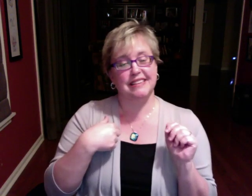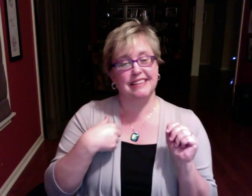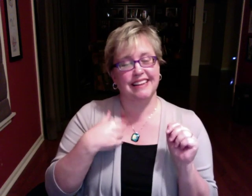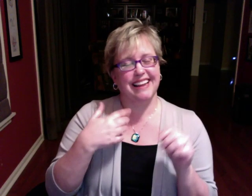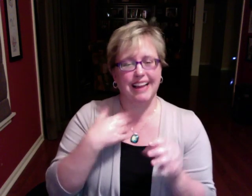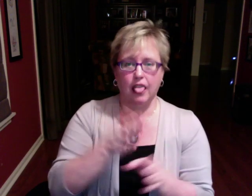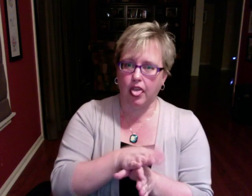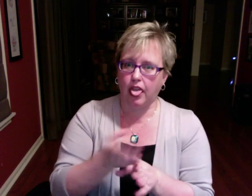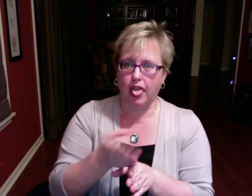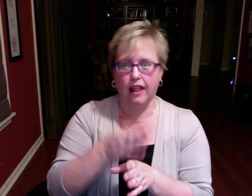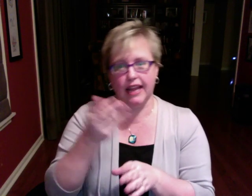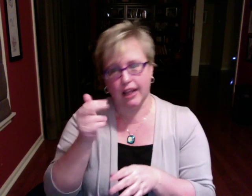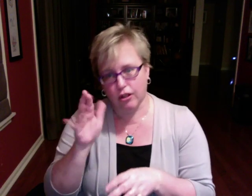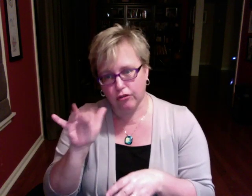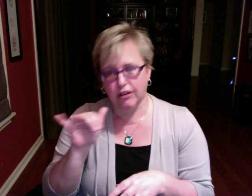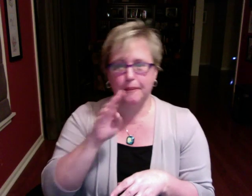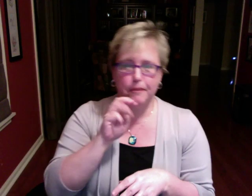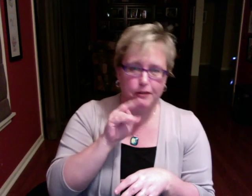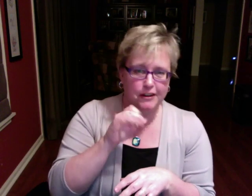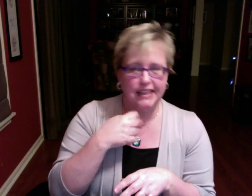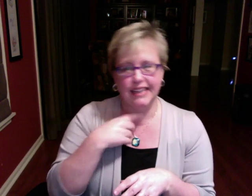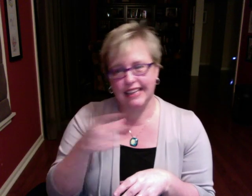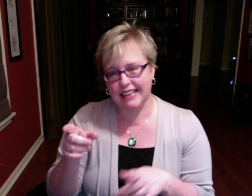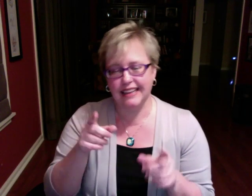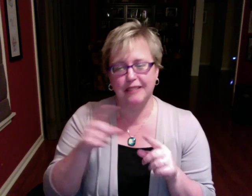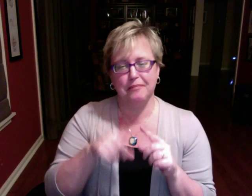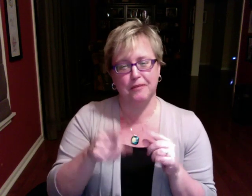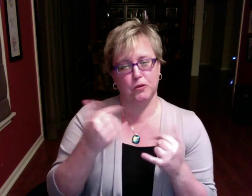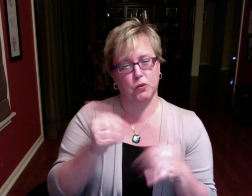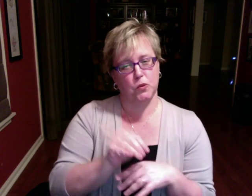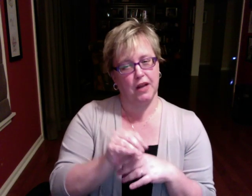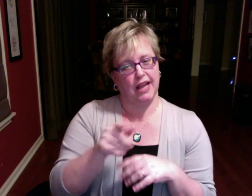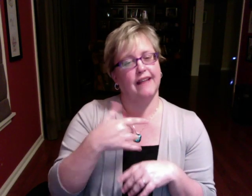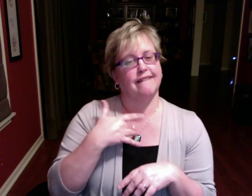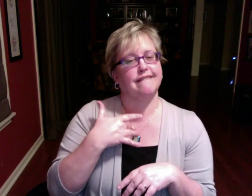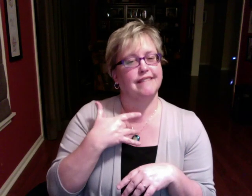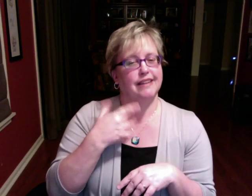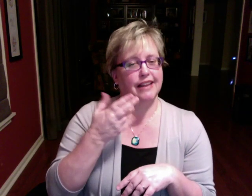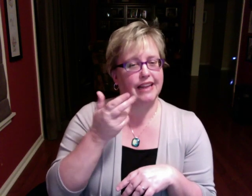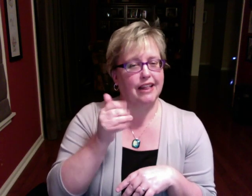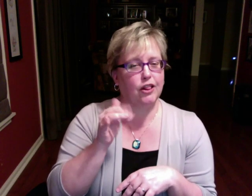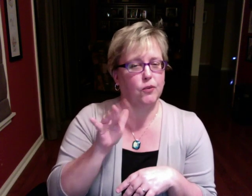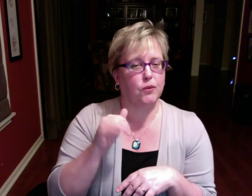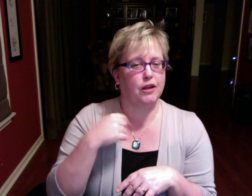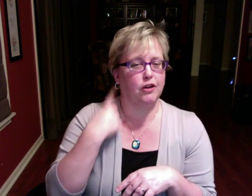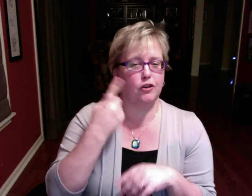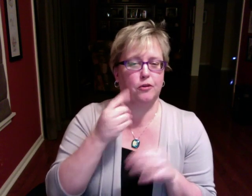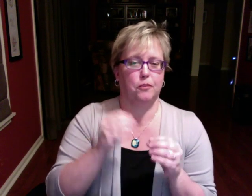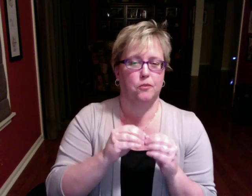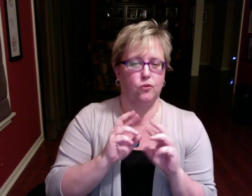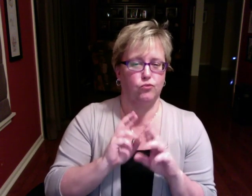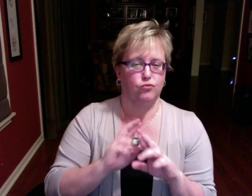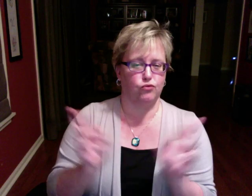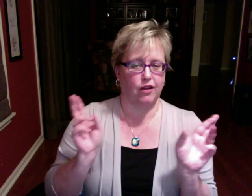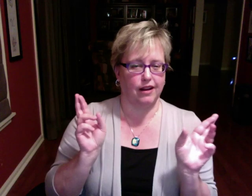I’ve been going back and forth between Hillary and Bernie the whole time. Tonight I felt Hillary appeared more prepared.